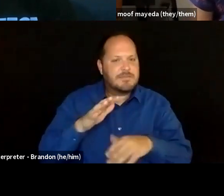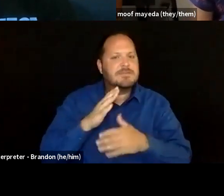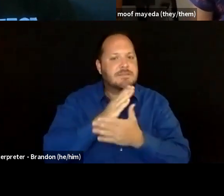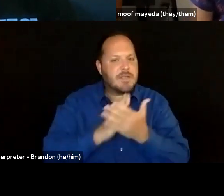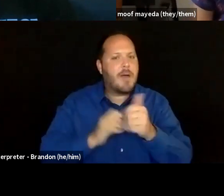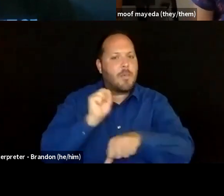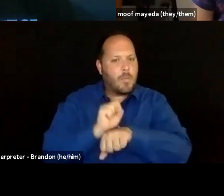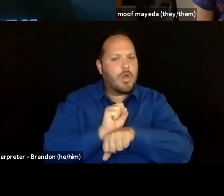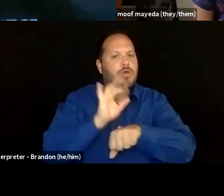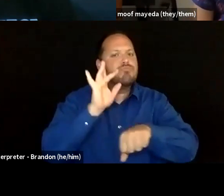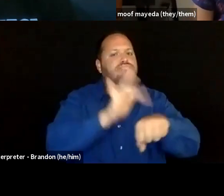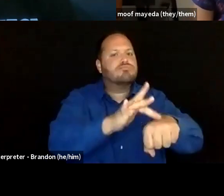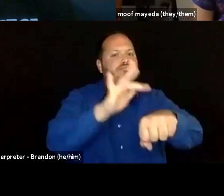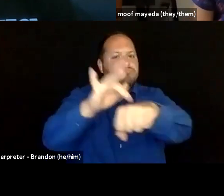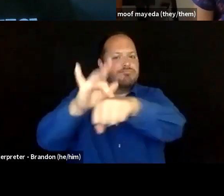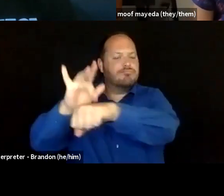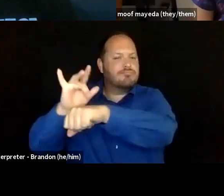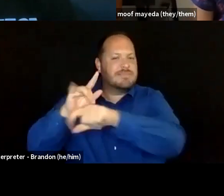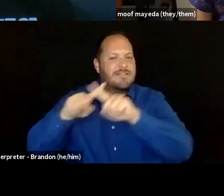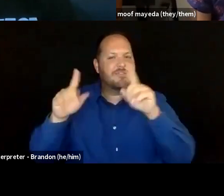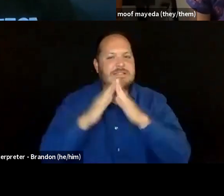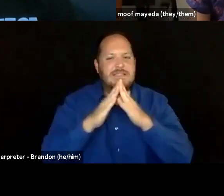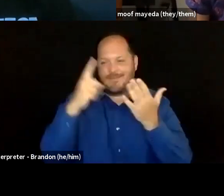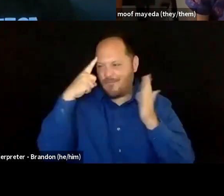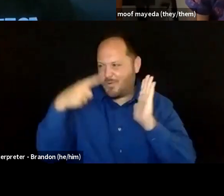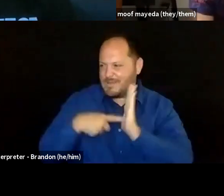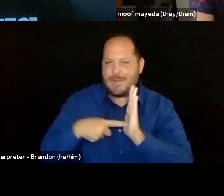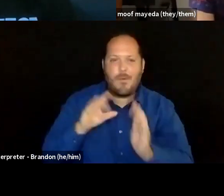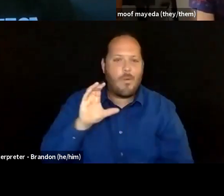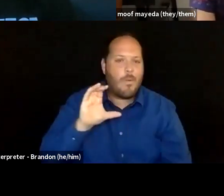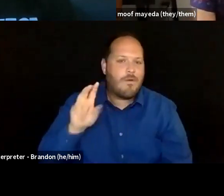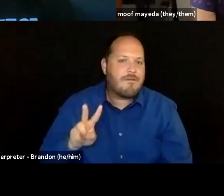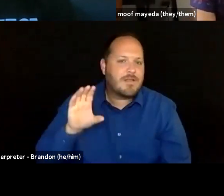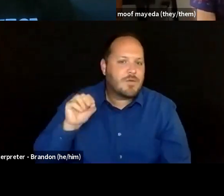There we go. Thanks, River.